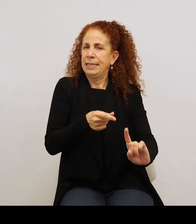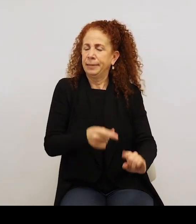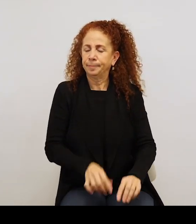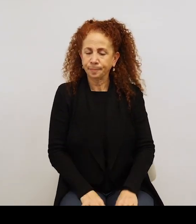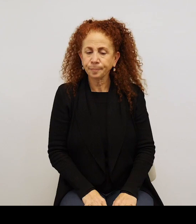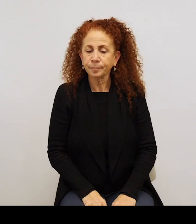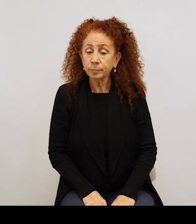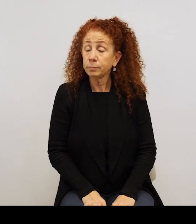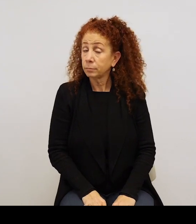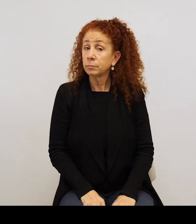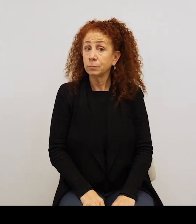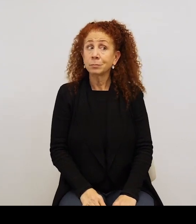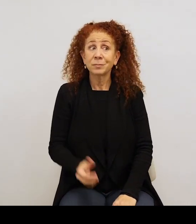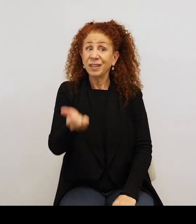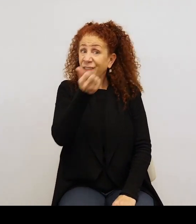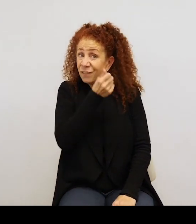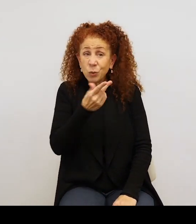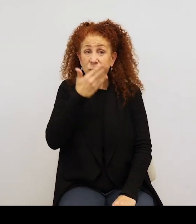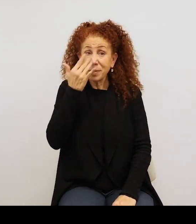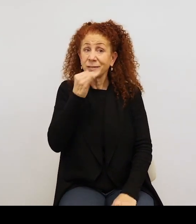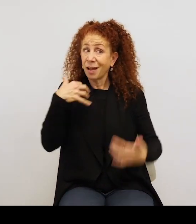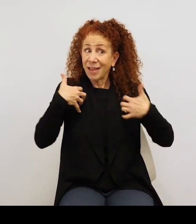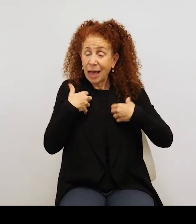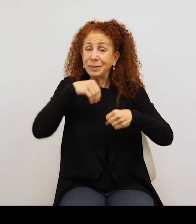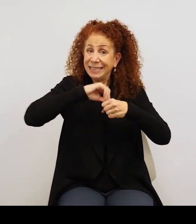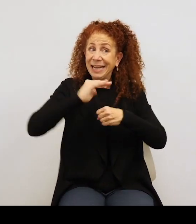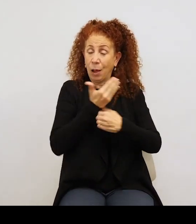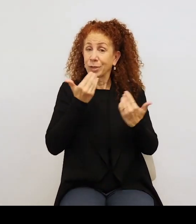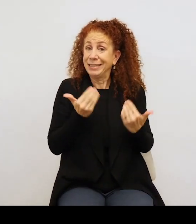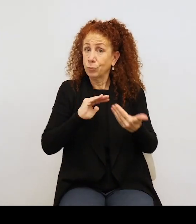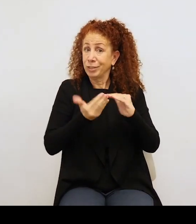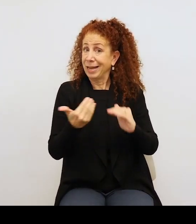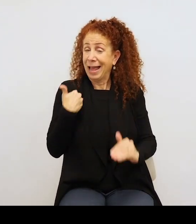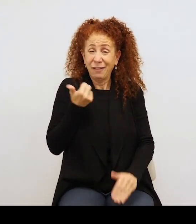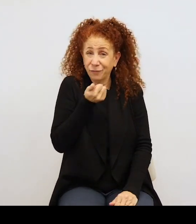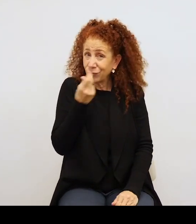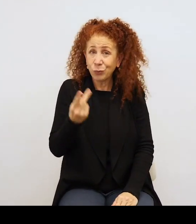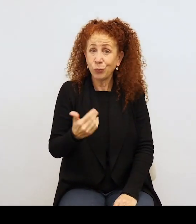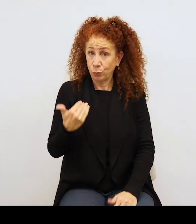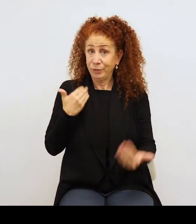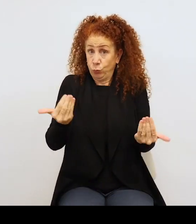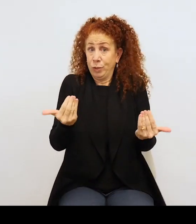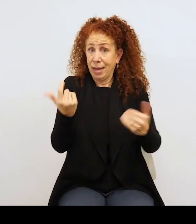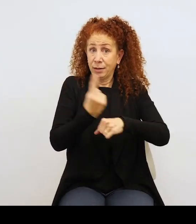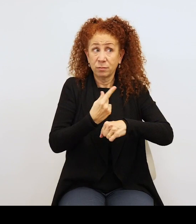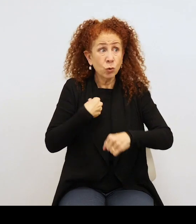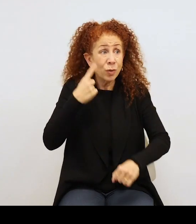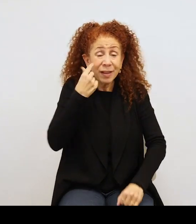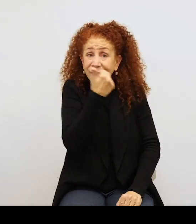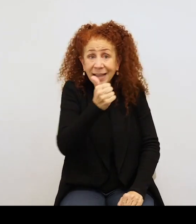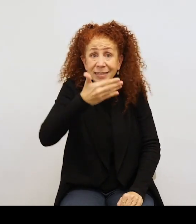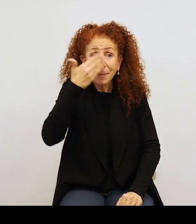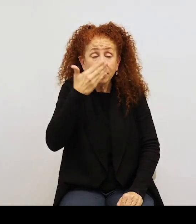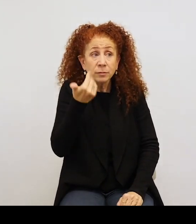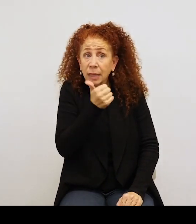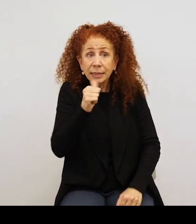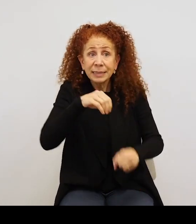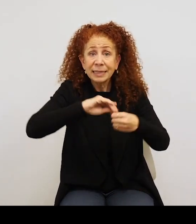because there are very few smells of animals in our contemporary cities today. Can you think of any?